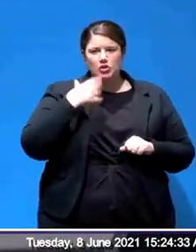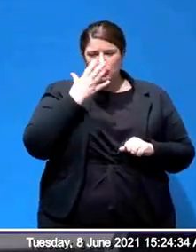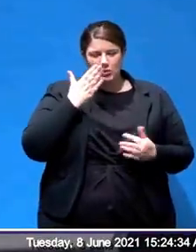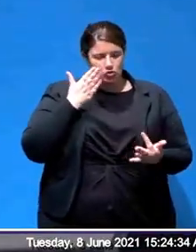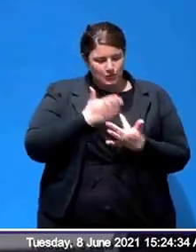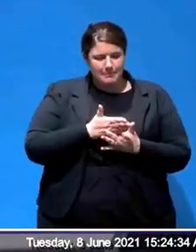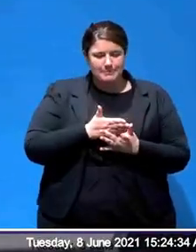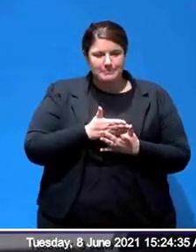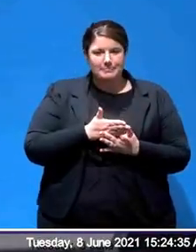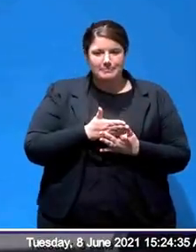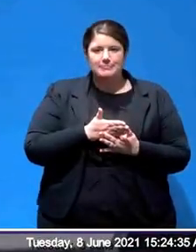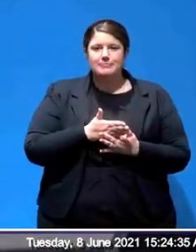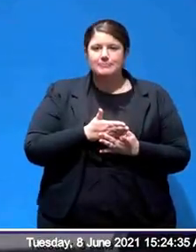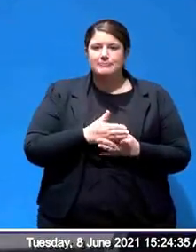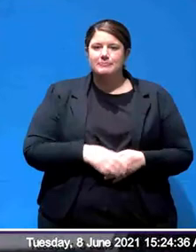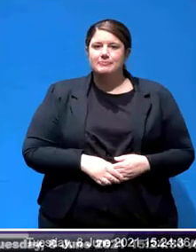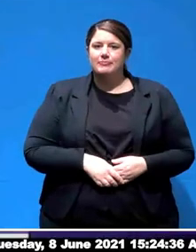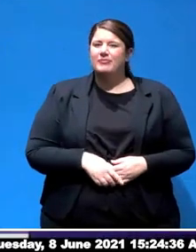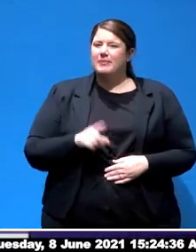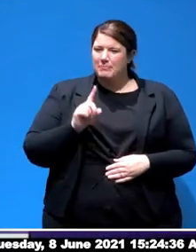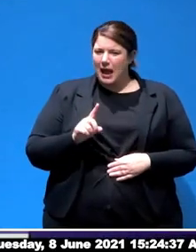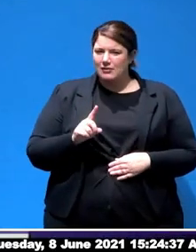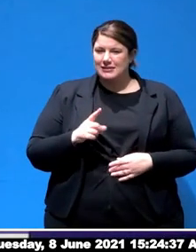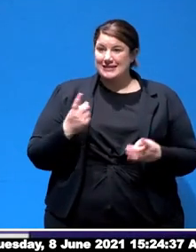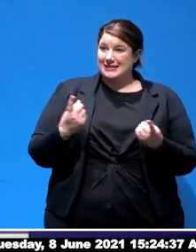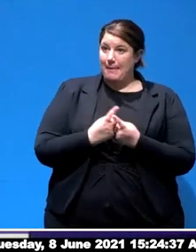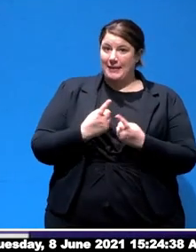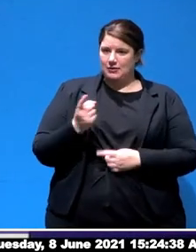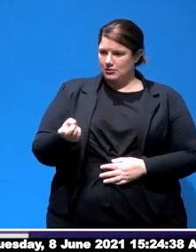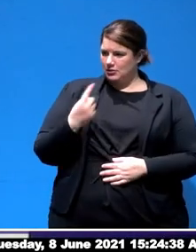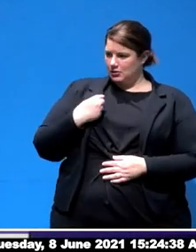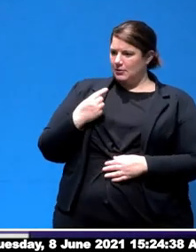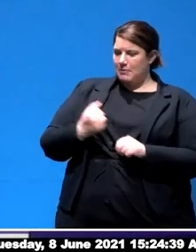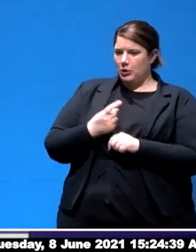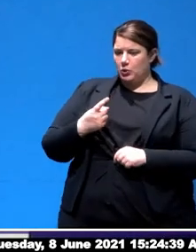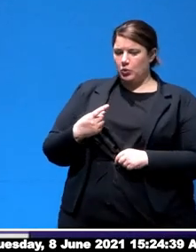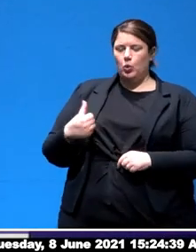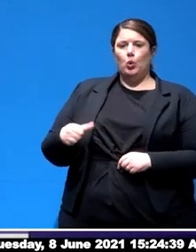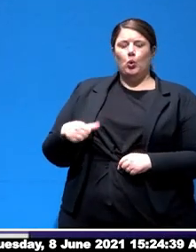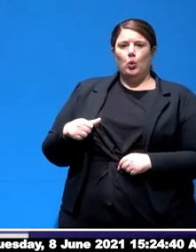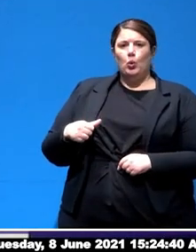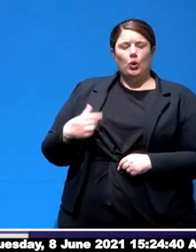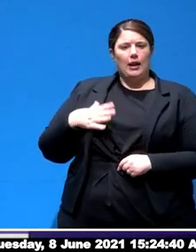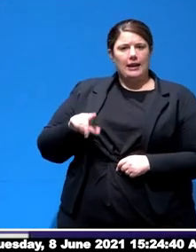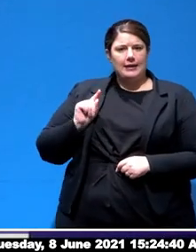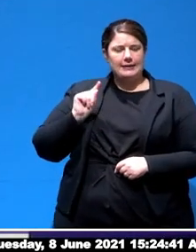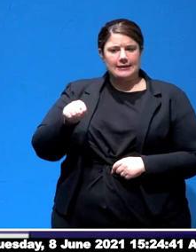Sorry to interrupt. But there must have been something, I assume, that caused you to connect the